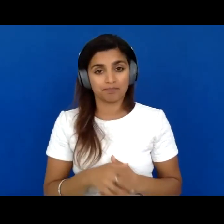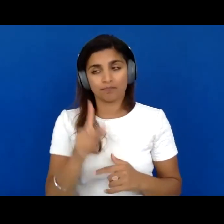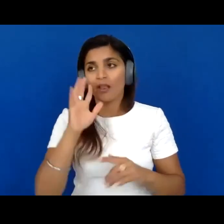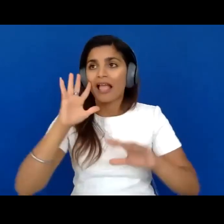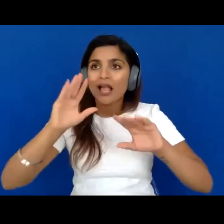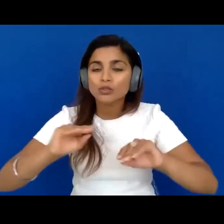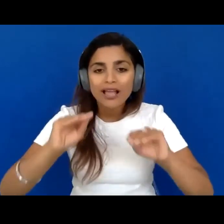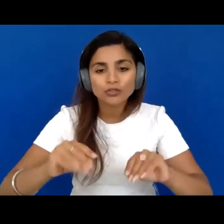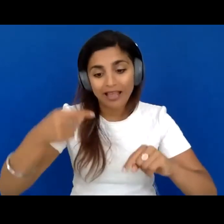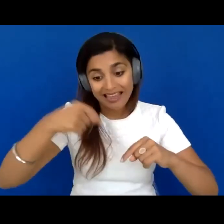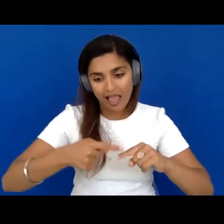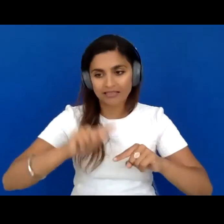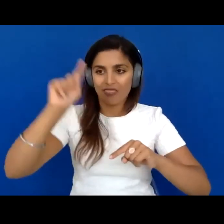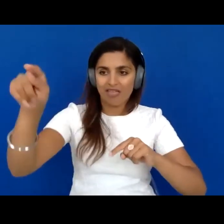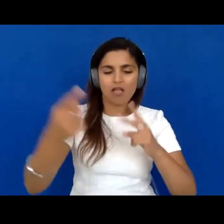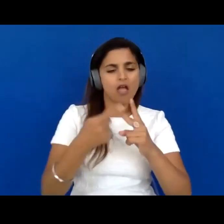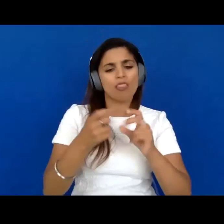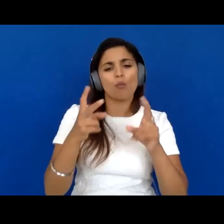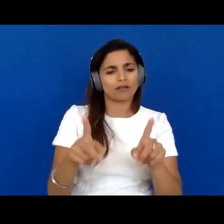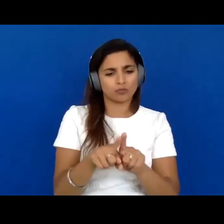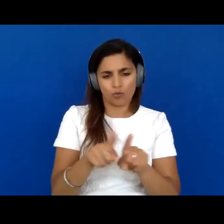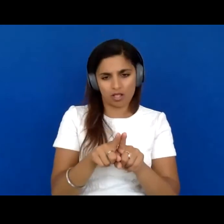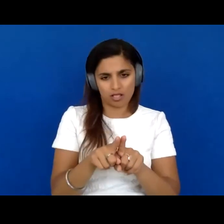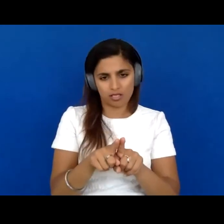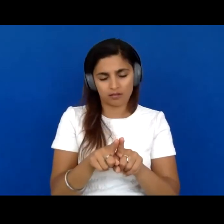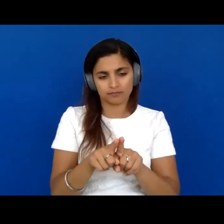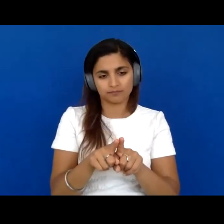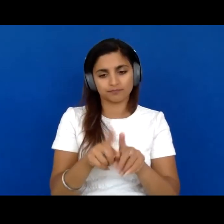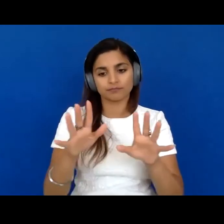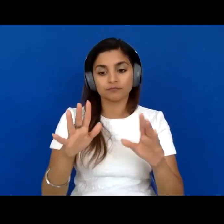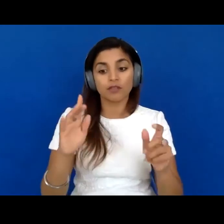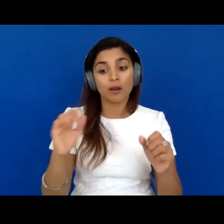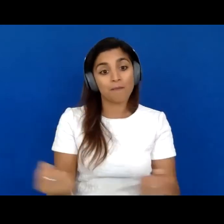ways to the movement and shifting of power positions that we occupy and we